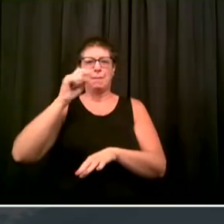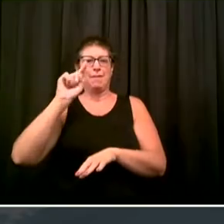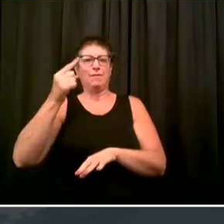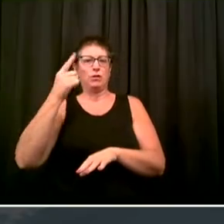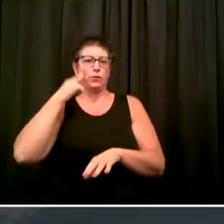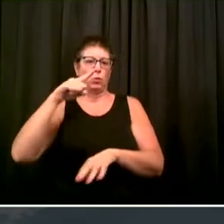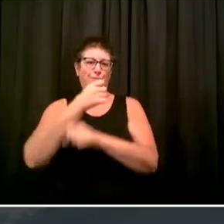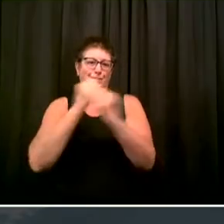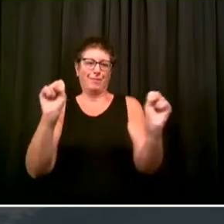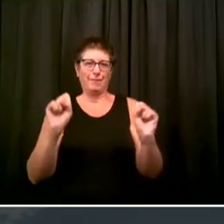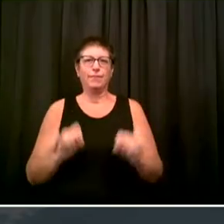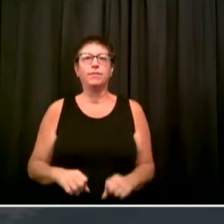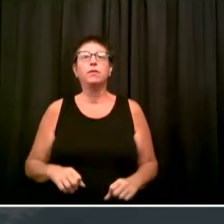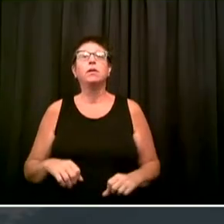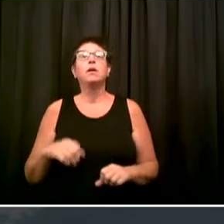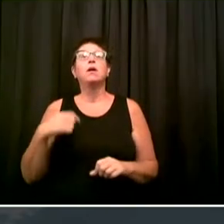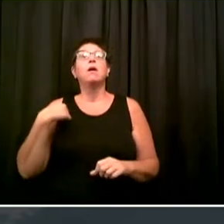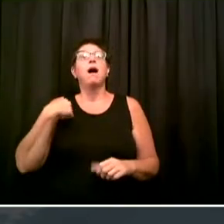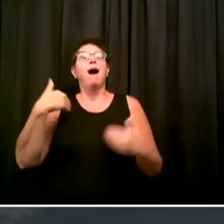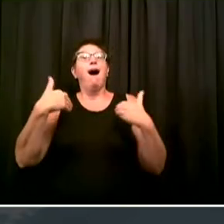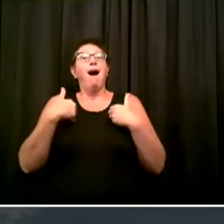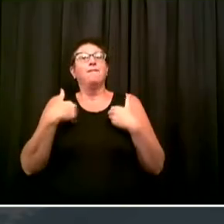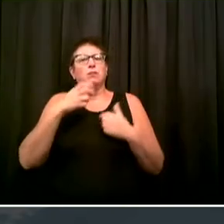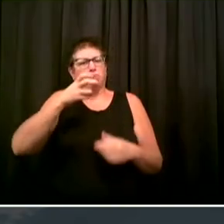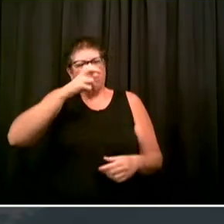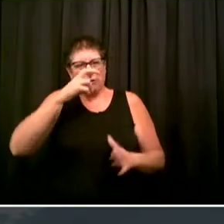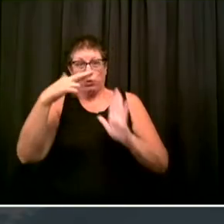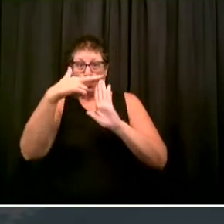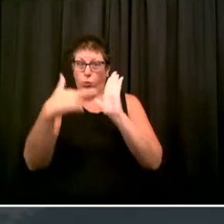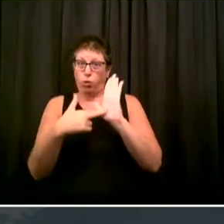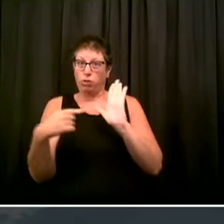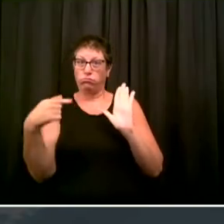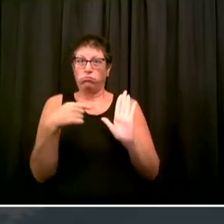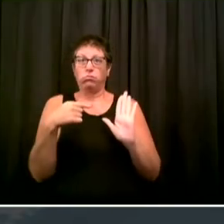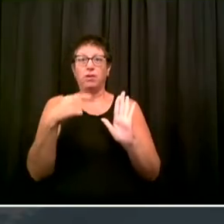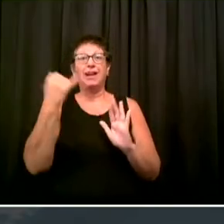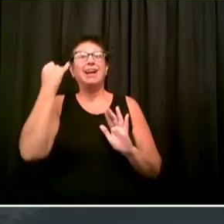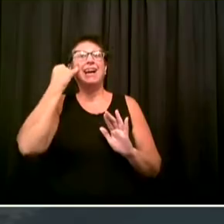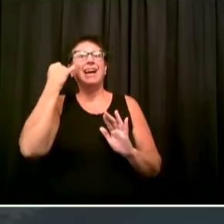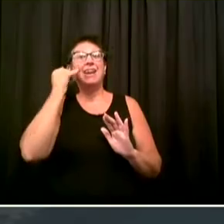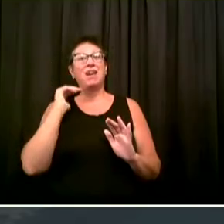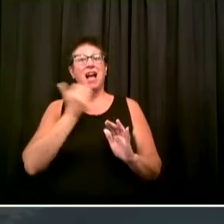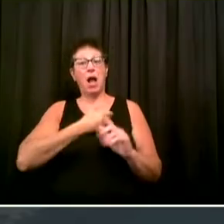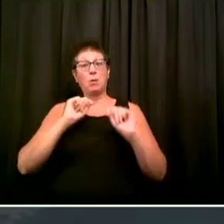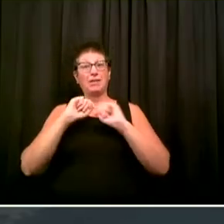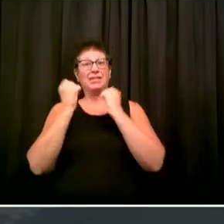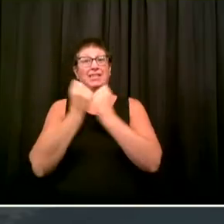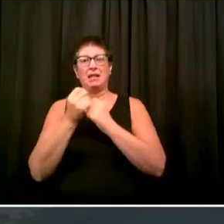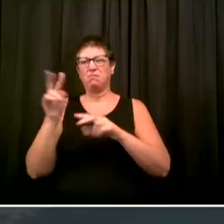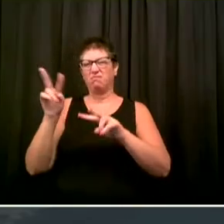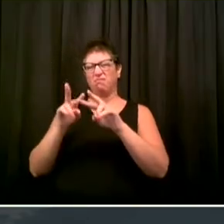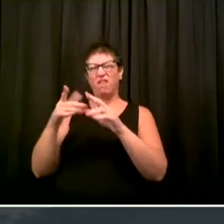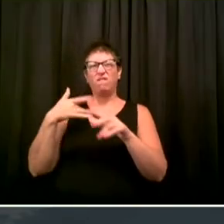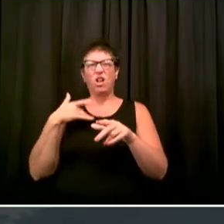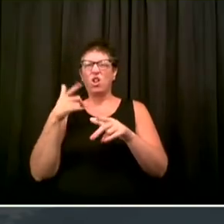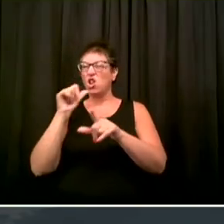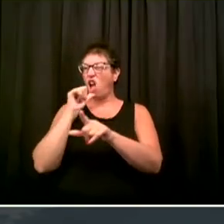FULLY INSPECTED EVERY CLASS IS INSPECT,ED WWIE L L HOLD A HIGH STANDARD, IF ANYTHING THE ENGINEERS LOOK AT